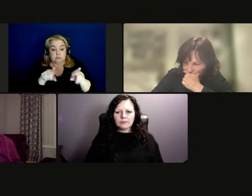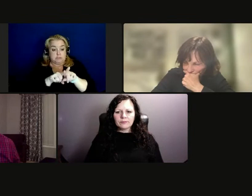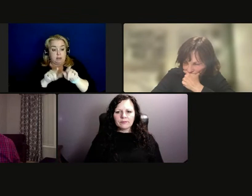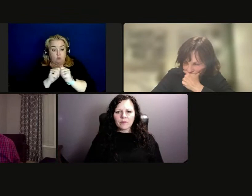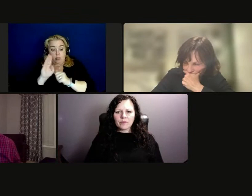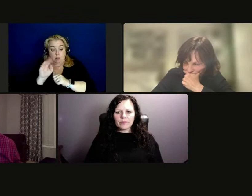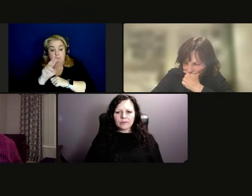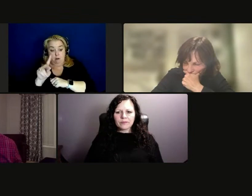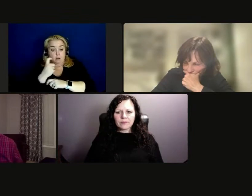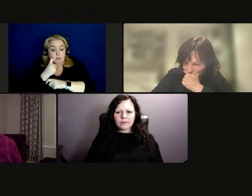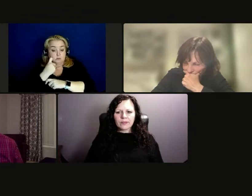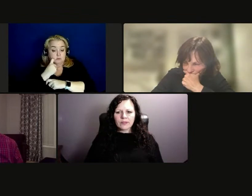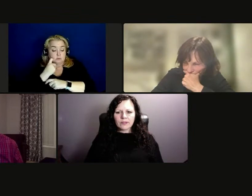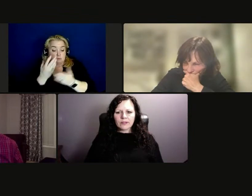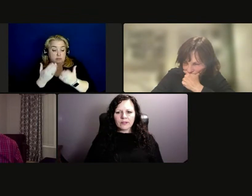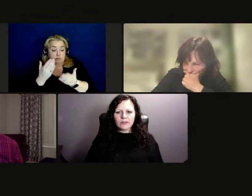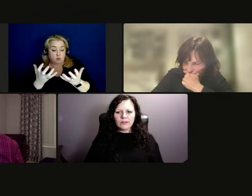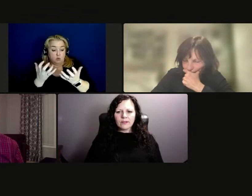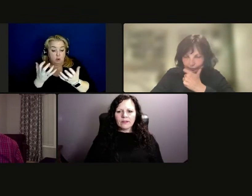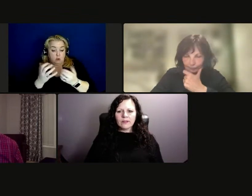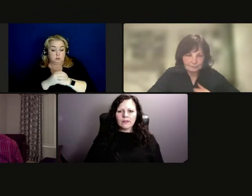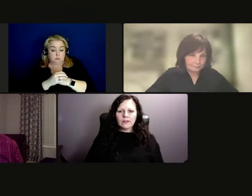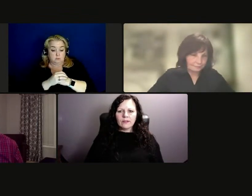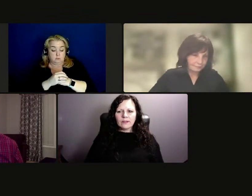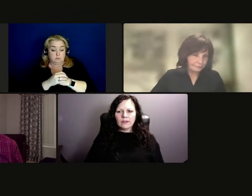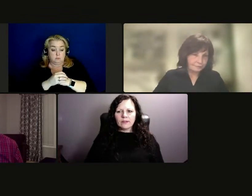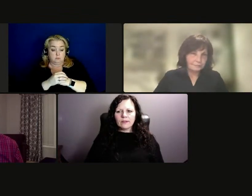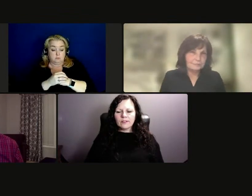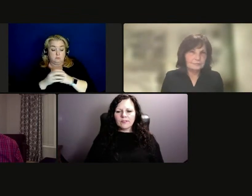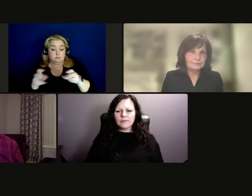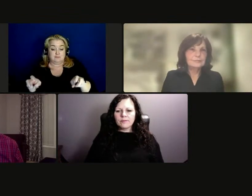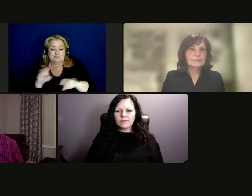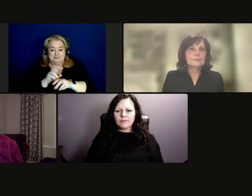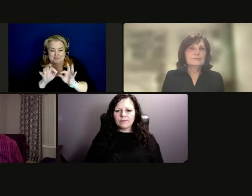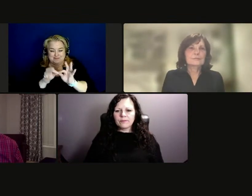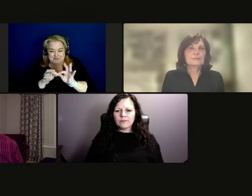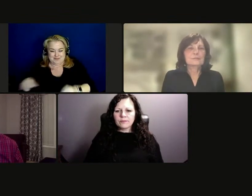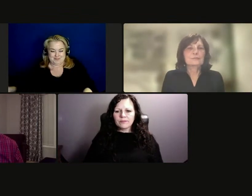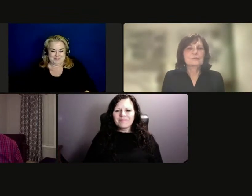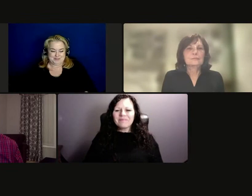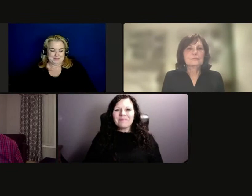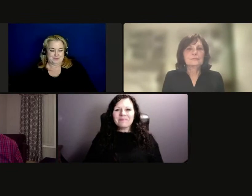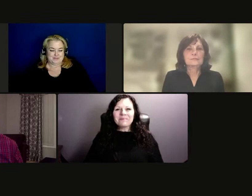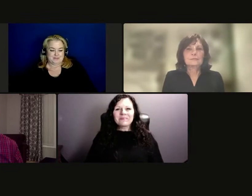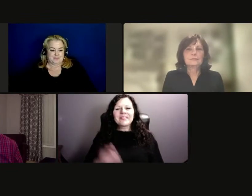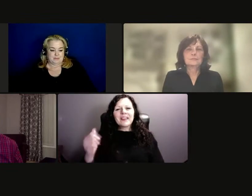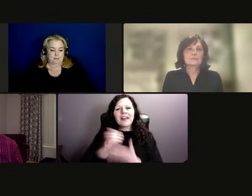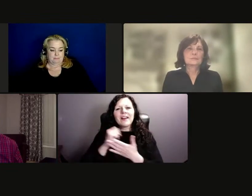WANT THEM TO DO?